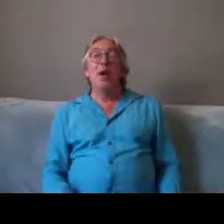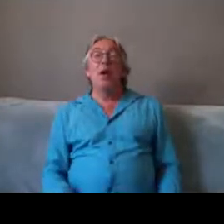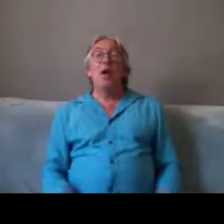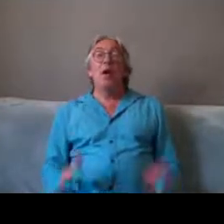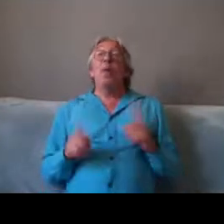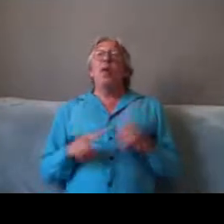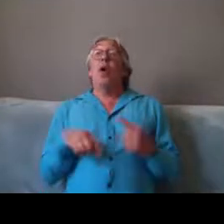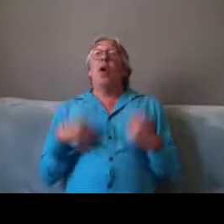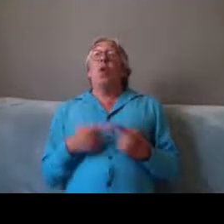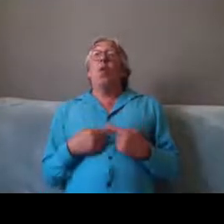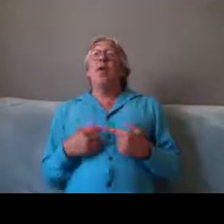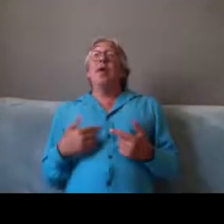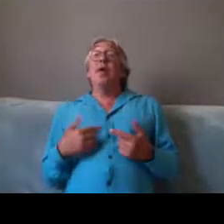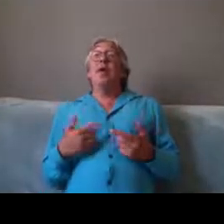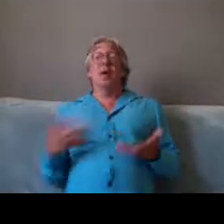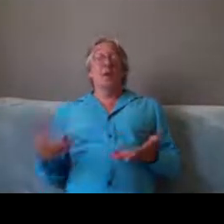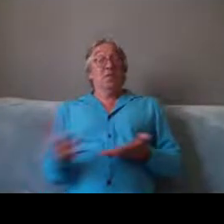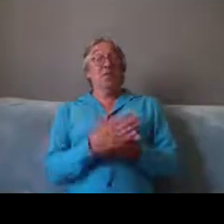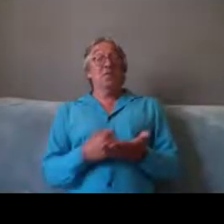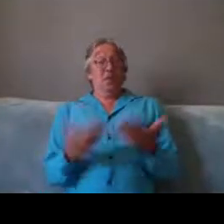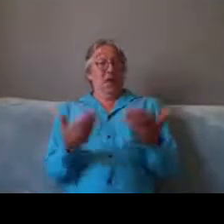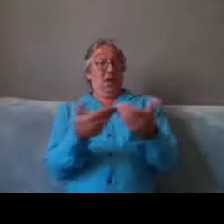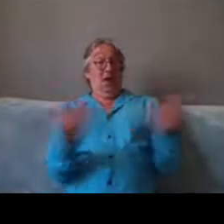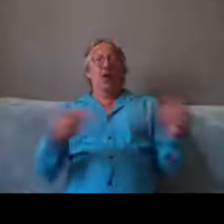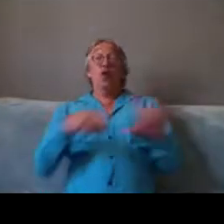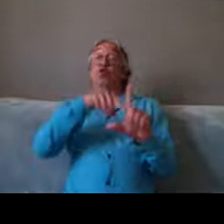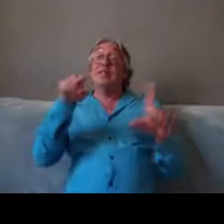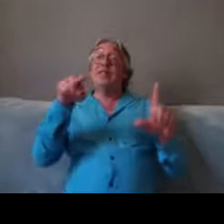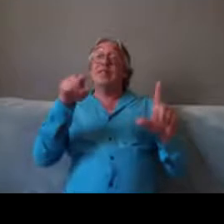We've done two things: we've defined what we believe